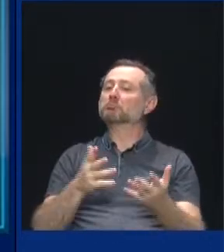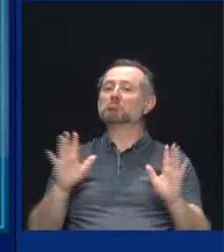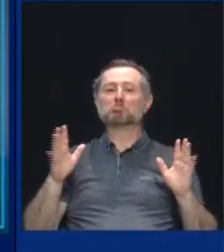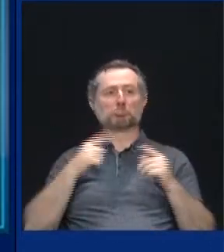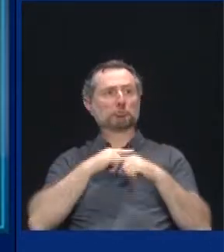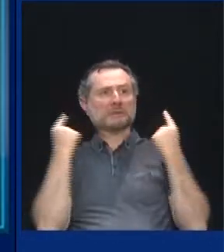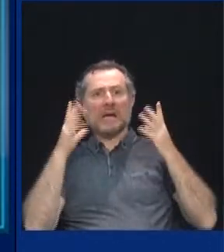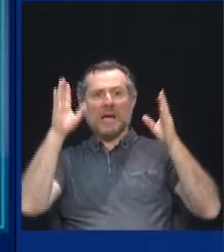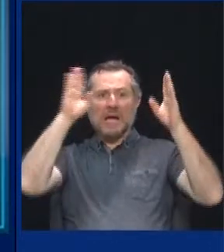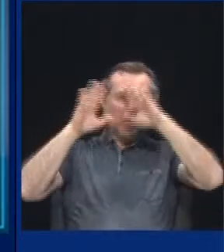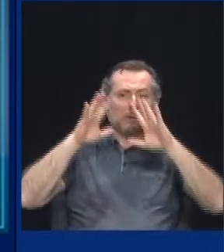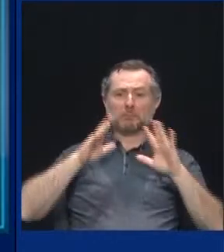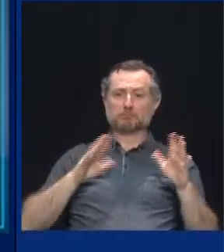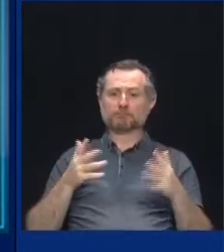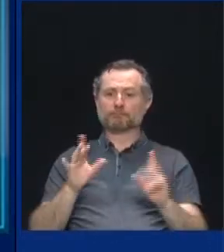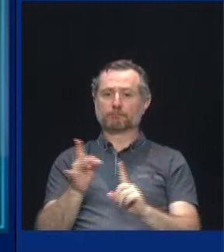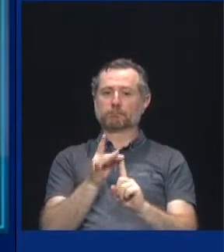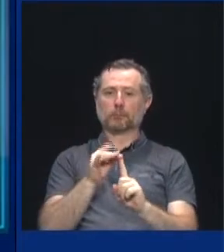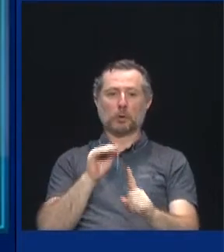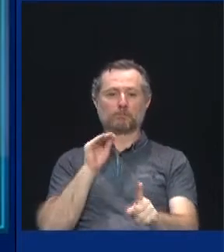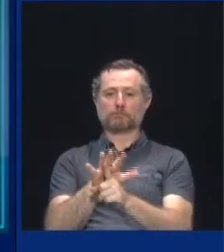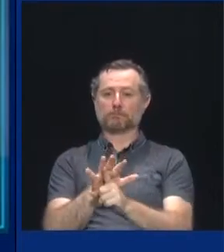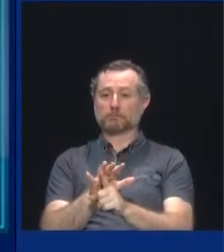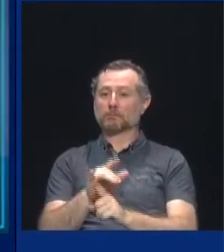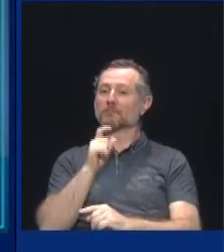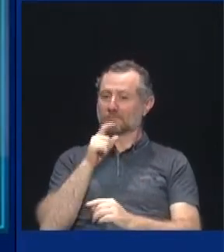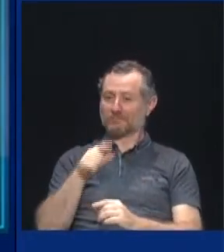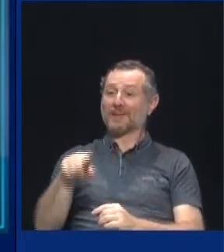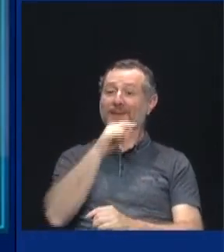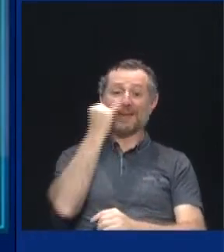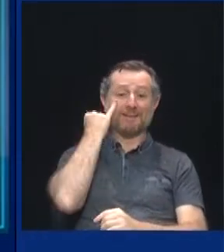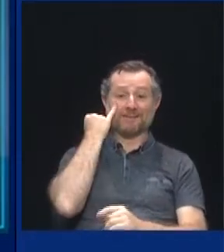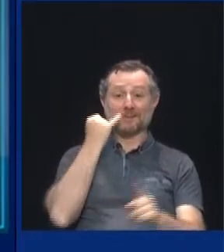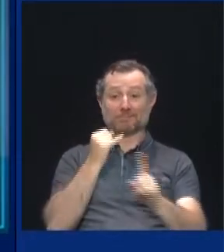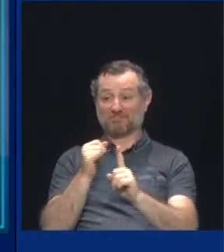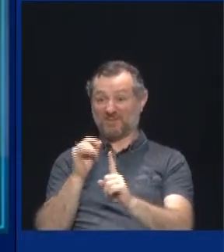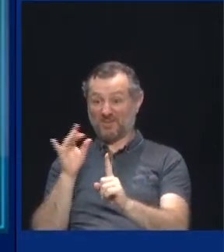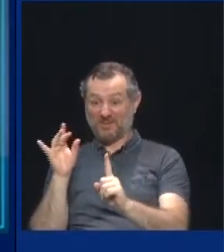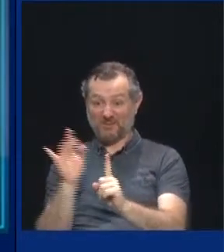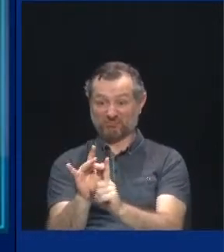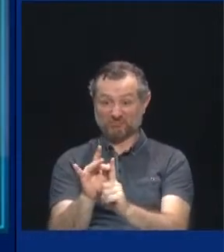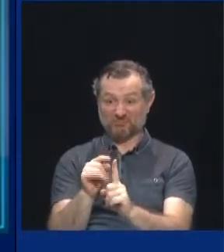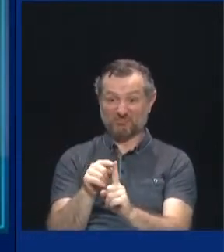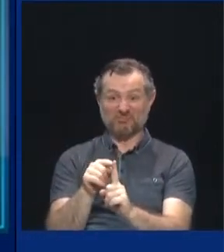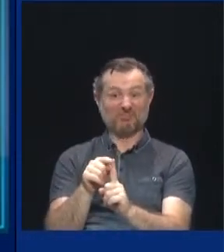SO IF YOU ARE VACCINATED, YOU ARE MUCH MORE, MUCH LESS LIKELY TO GET THE COVID VIRUS TO BEGIN